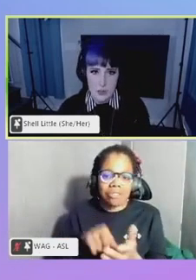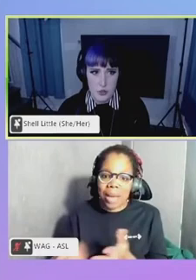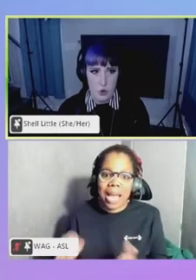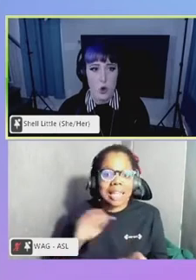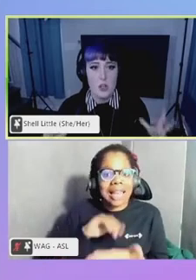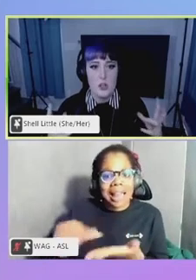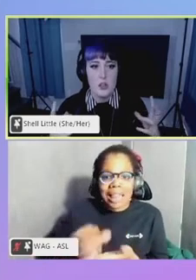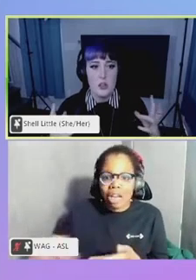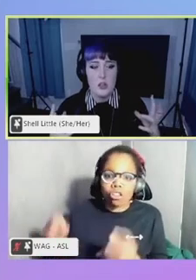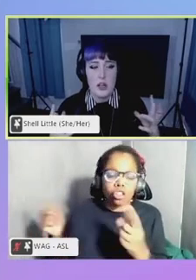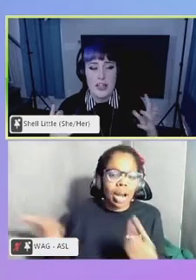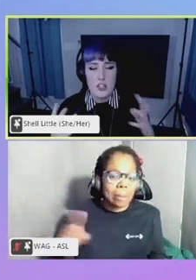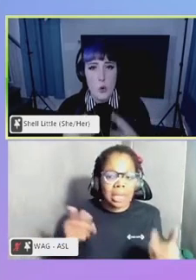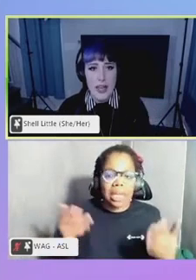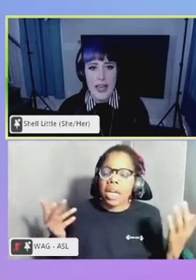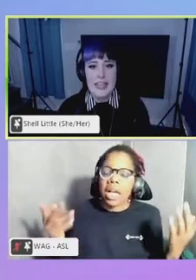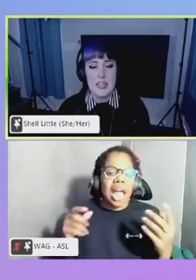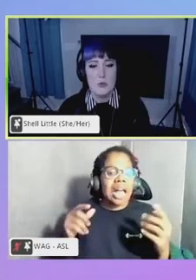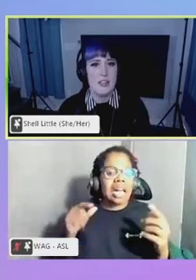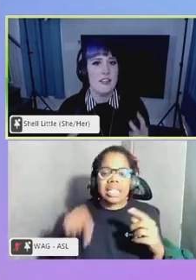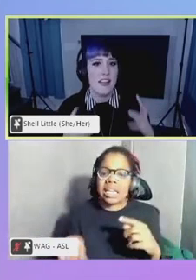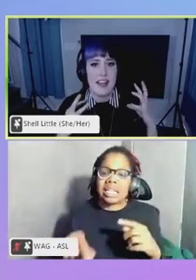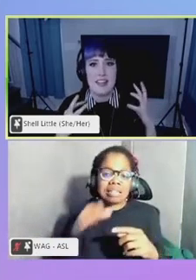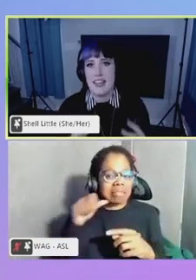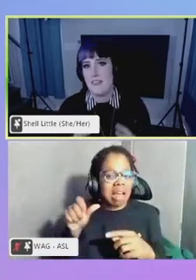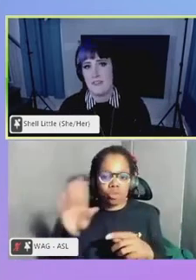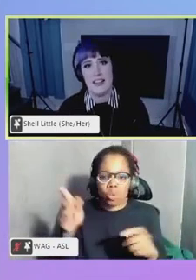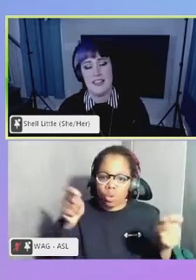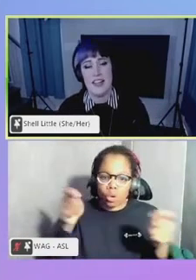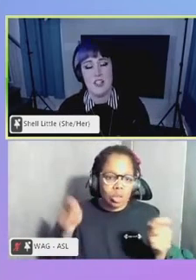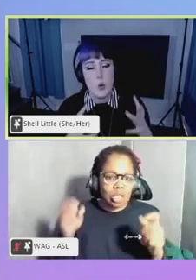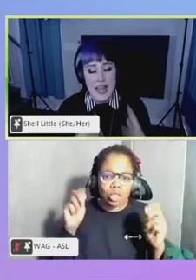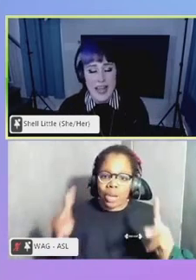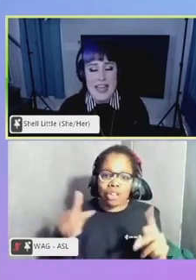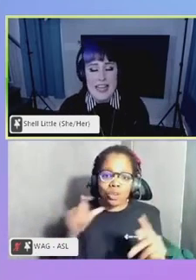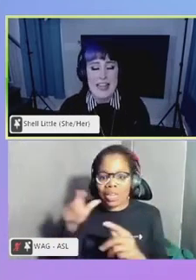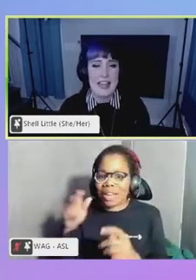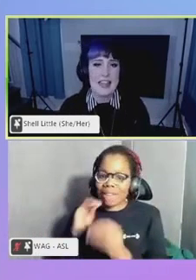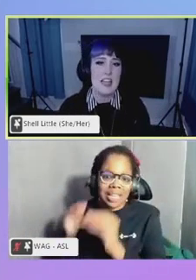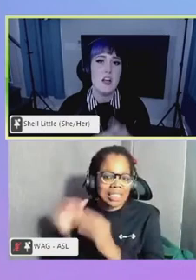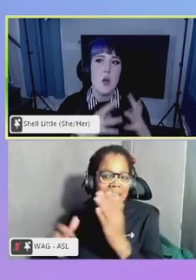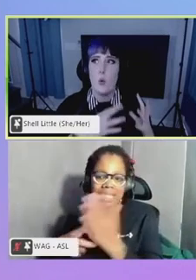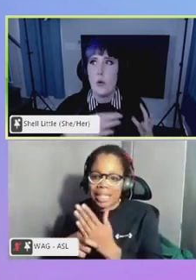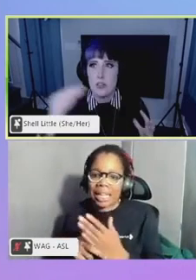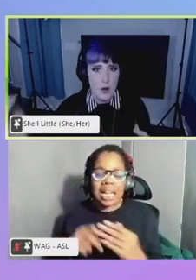The system is working as designed. And it is designed to exploit labor. It is not your fault. That